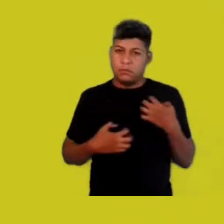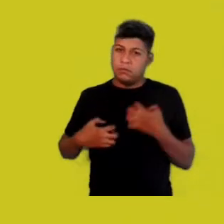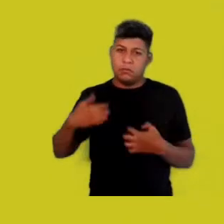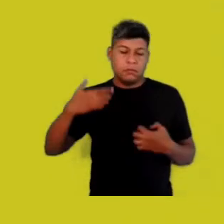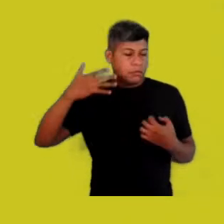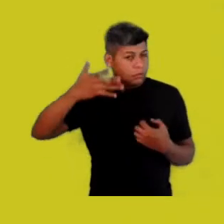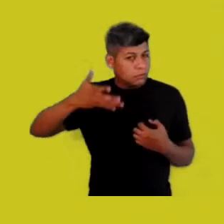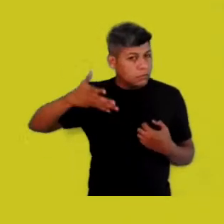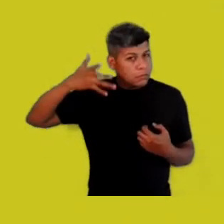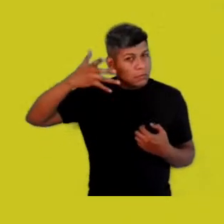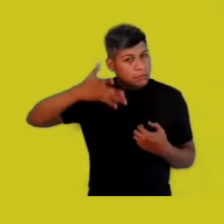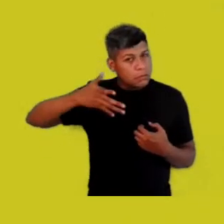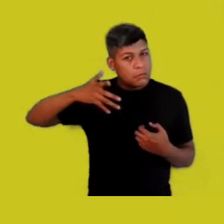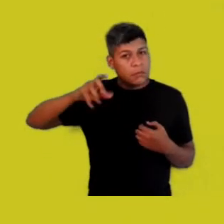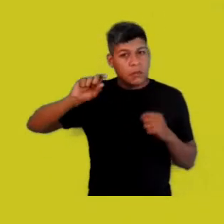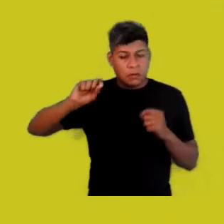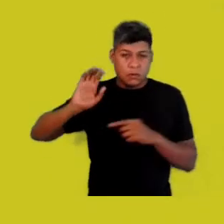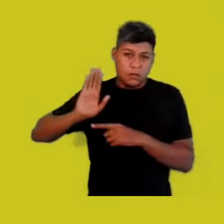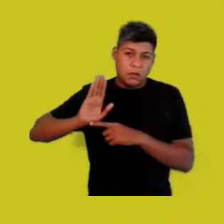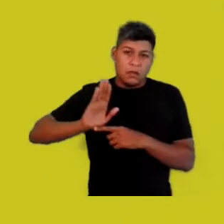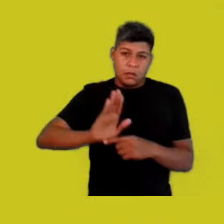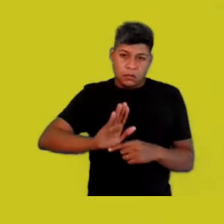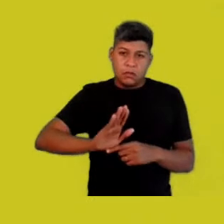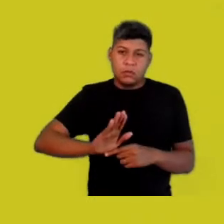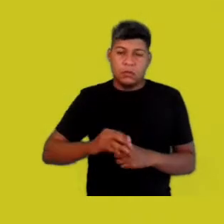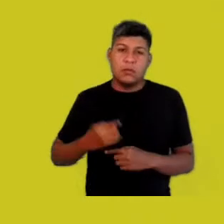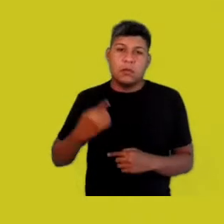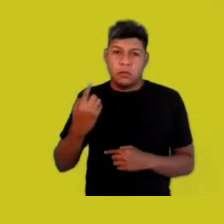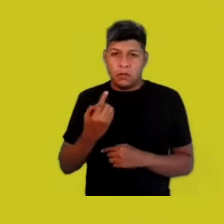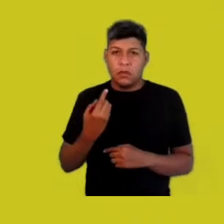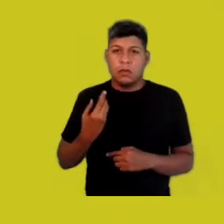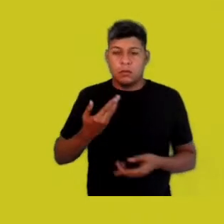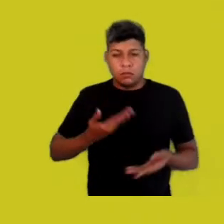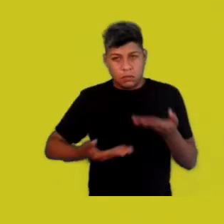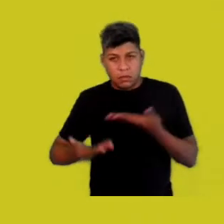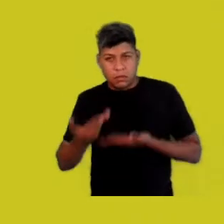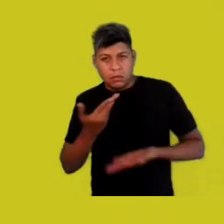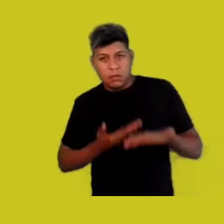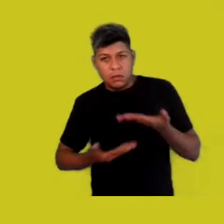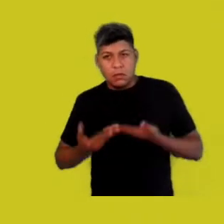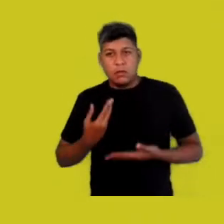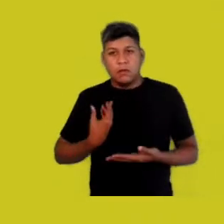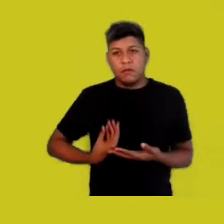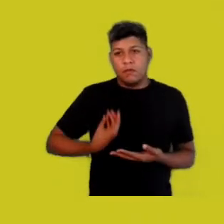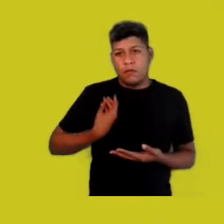that it’s our job to do and we share somehow.